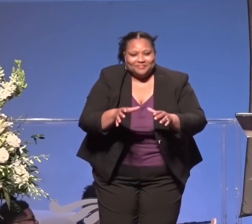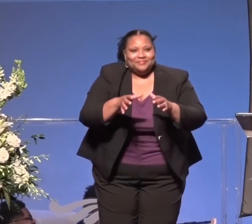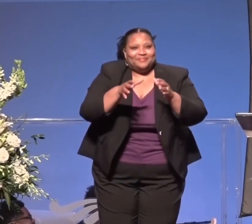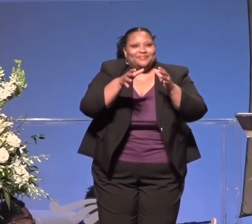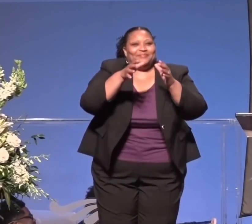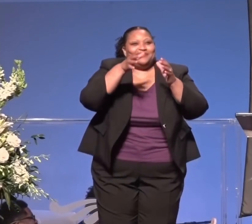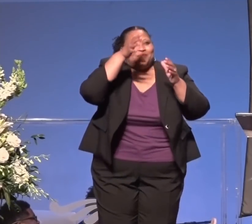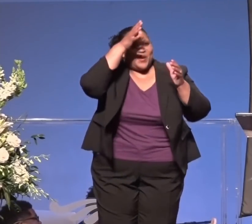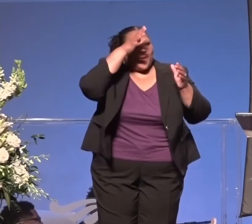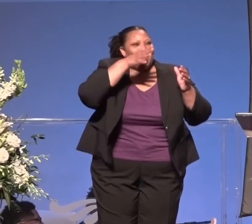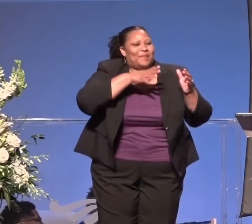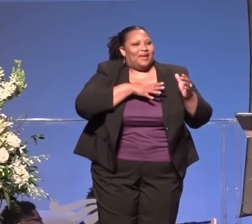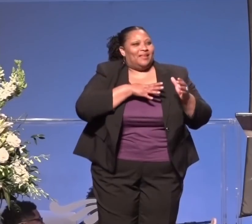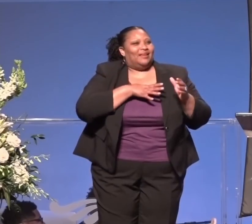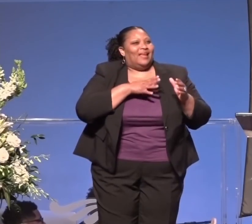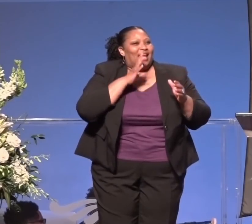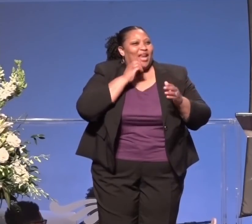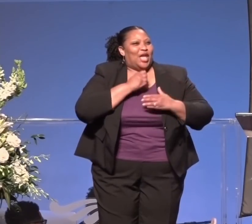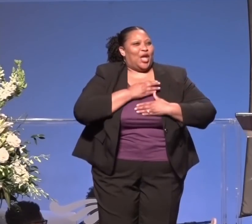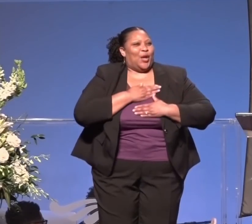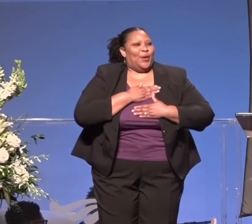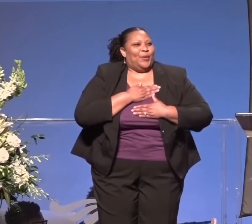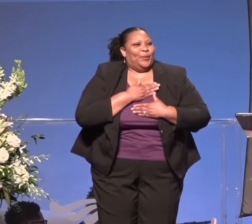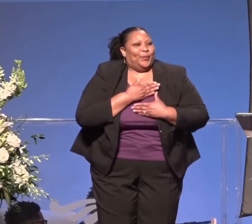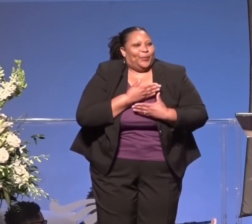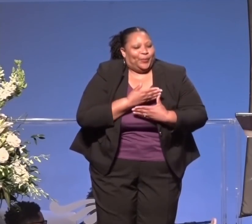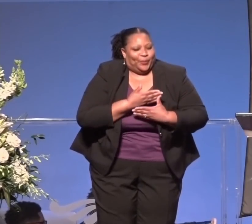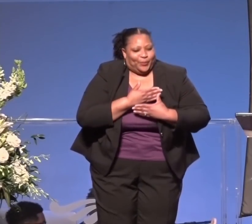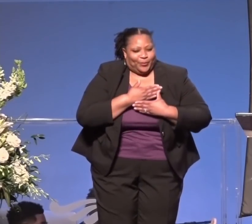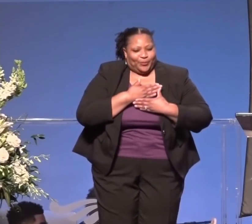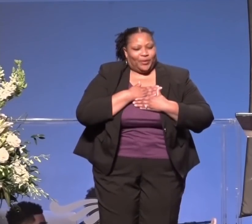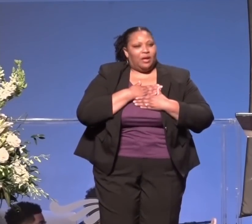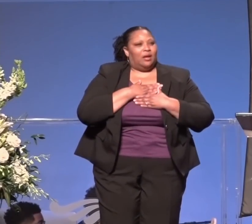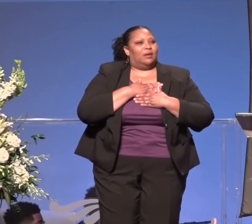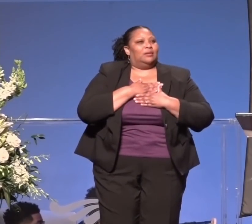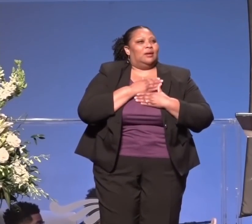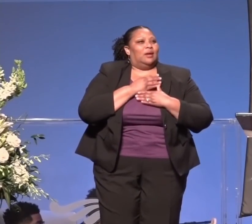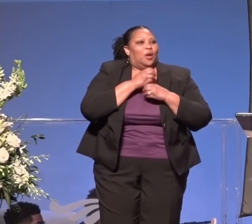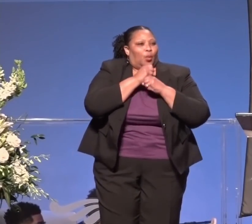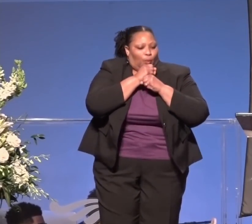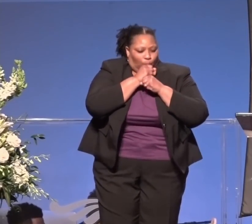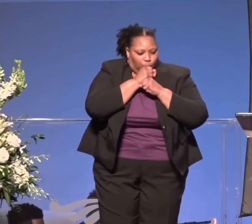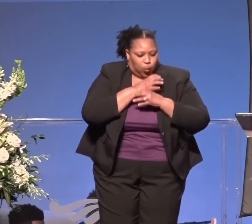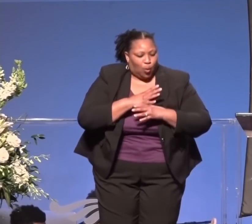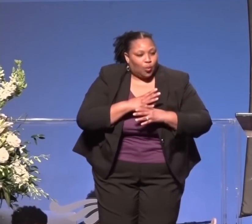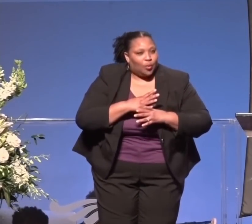ON THAT NECK. GENESIS 2 SAID THAT GOD FORMED